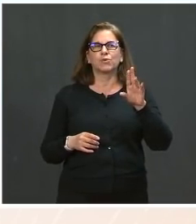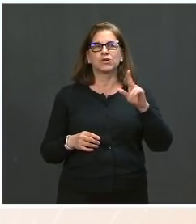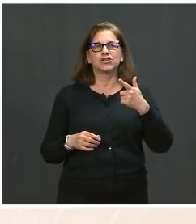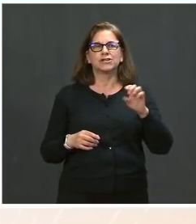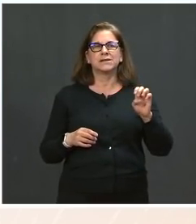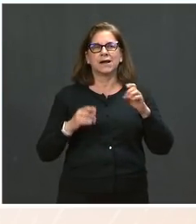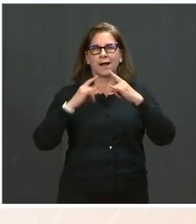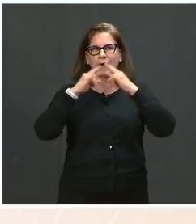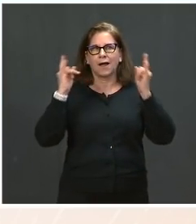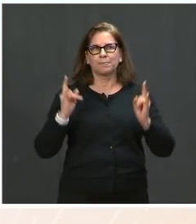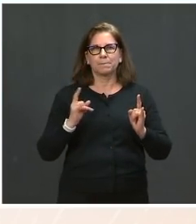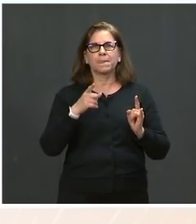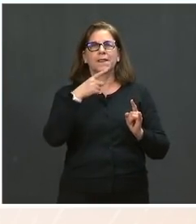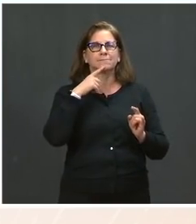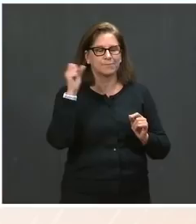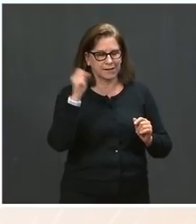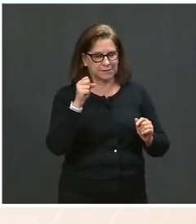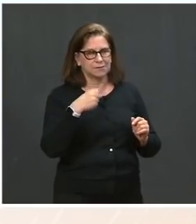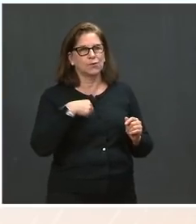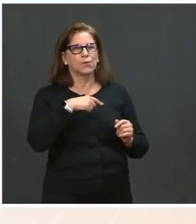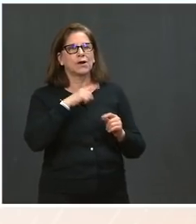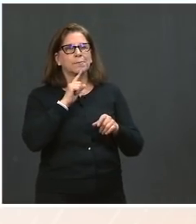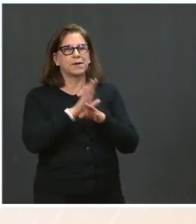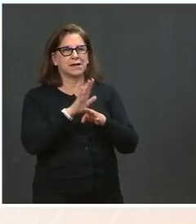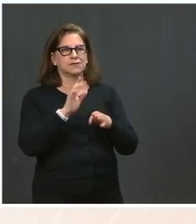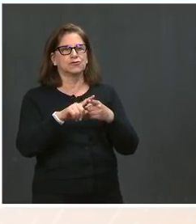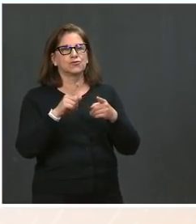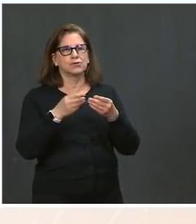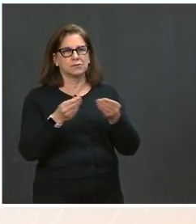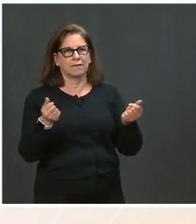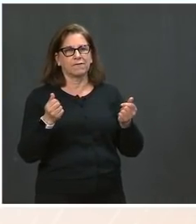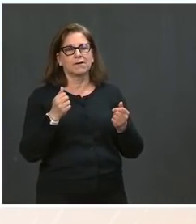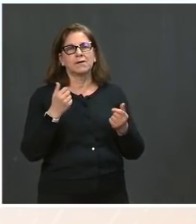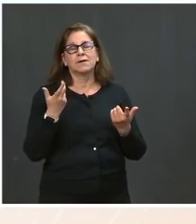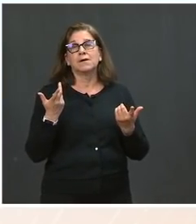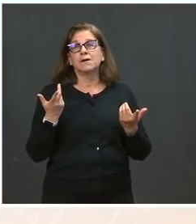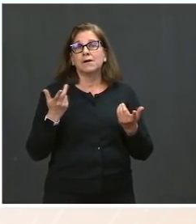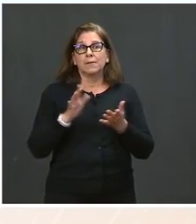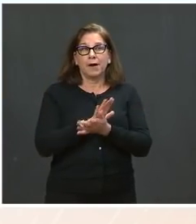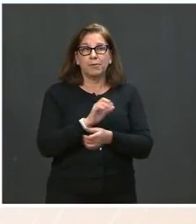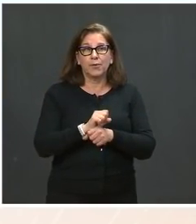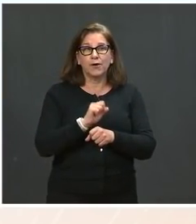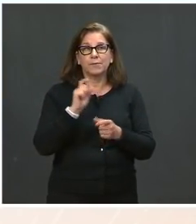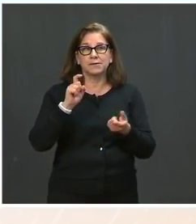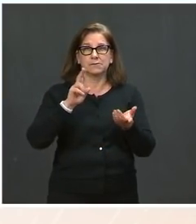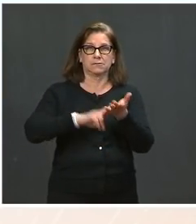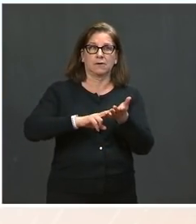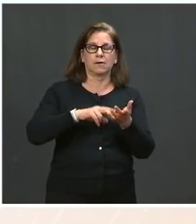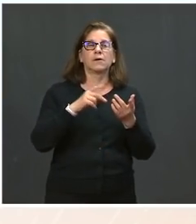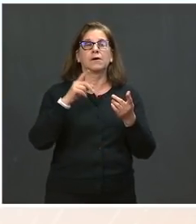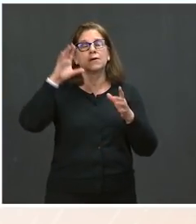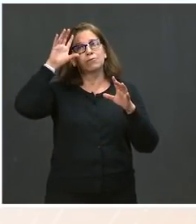And I know there's a question about stigning [sic] signing the paperwork, but it remains a commitment. And when it's signed, we will update all of you on that as well.